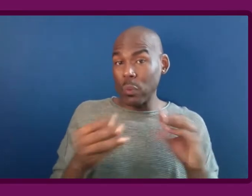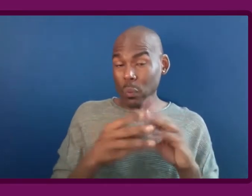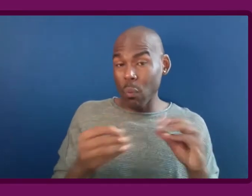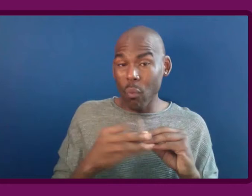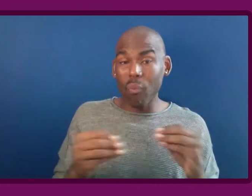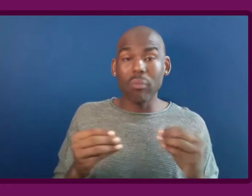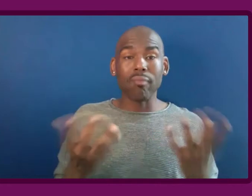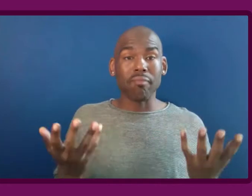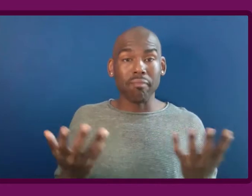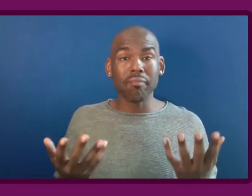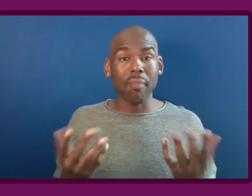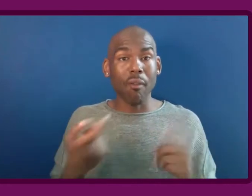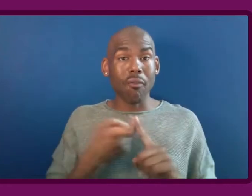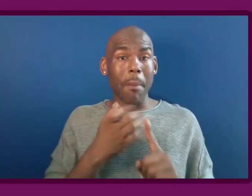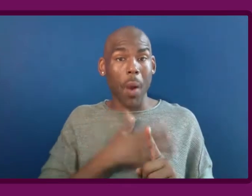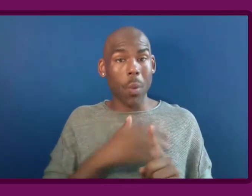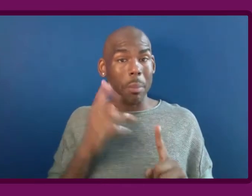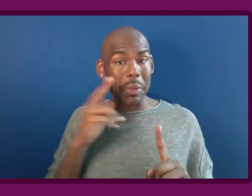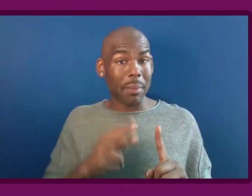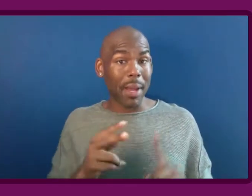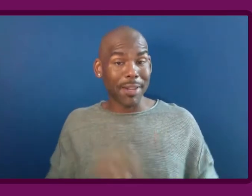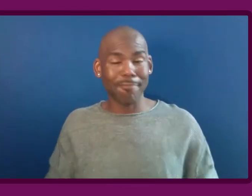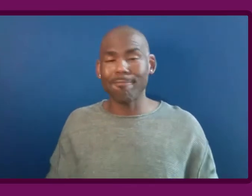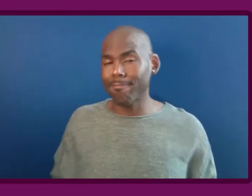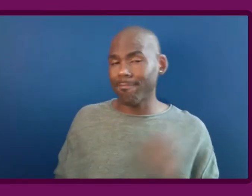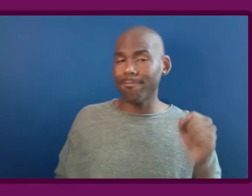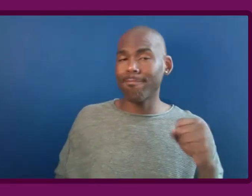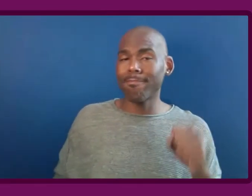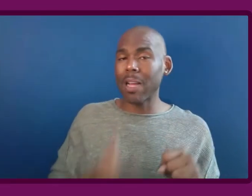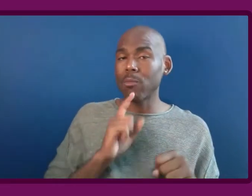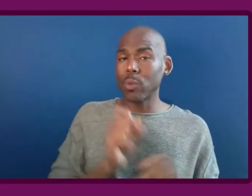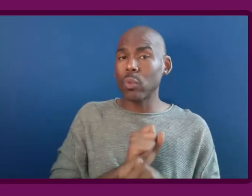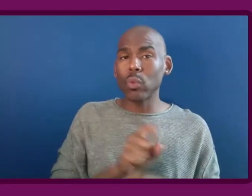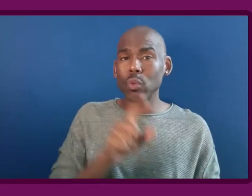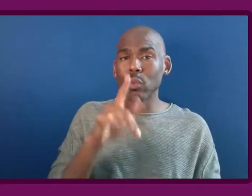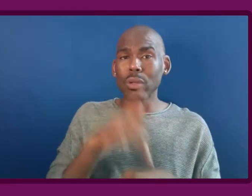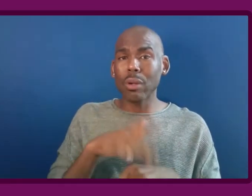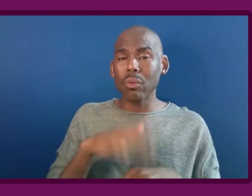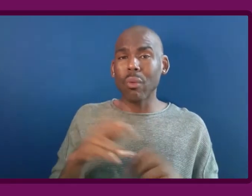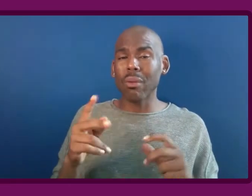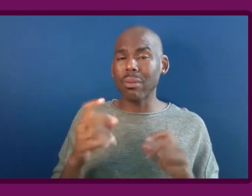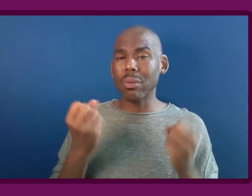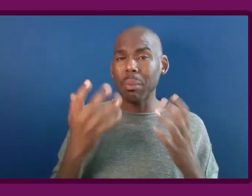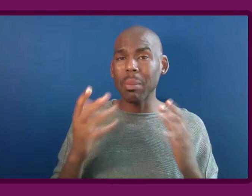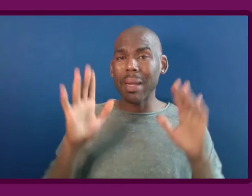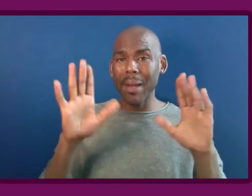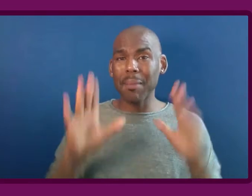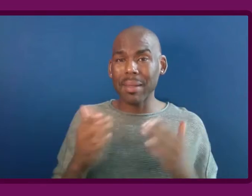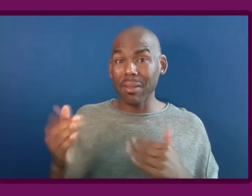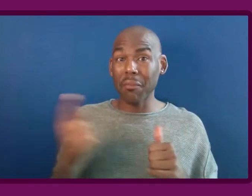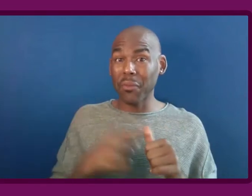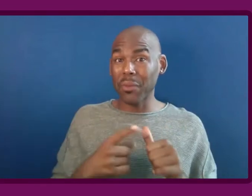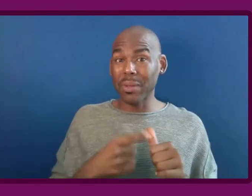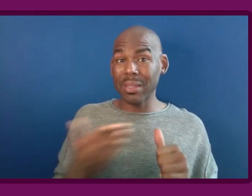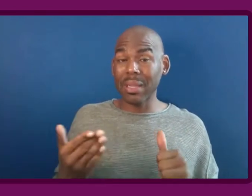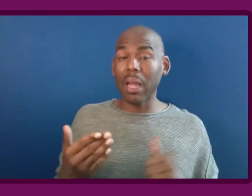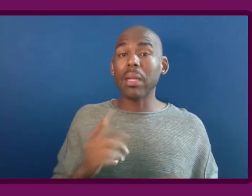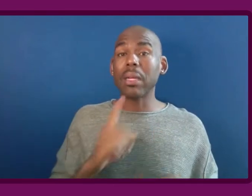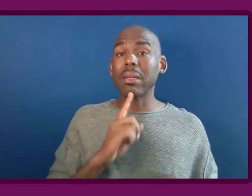those stories by our own perspectives. Ashley Inkumsah: Absolutely, yeah. You touched on so many amazing things. The first thing is